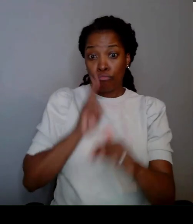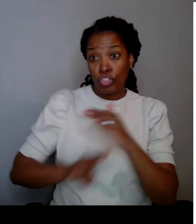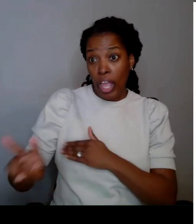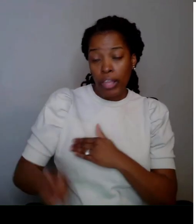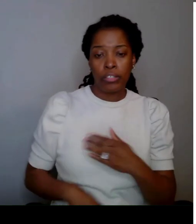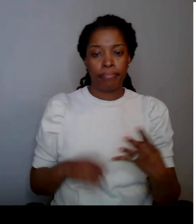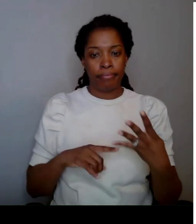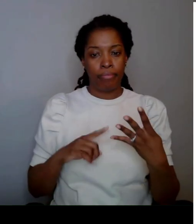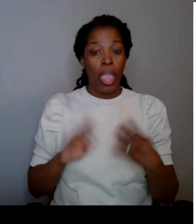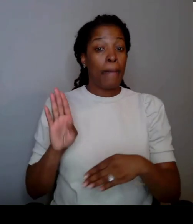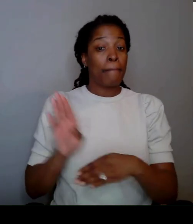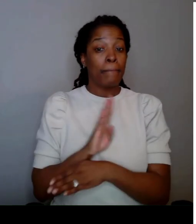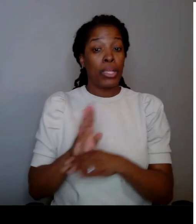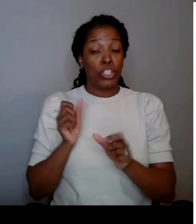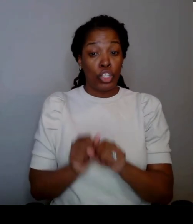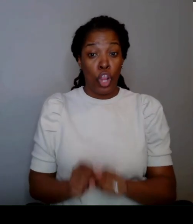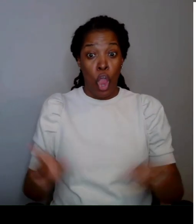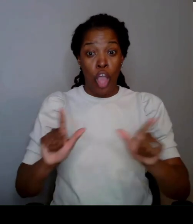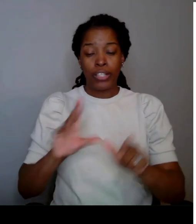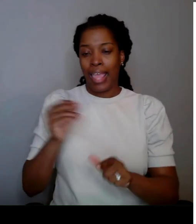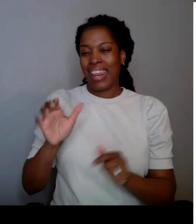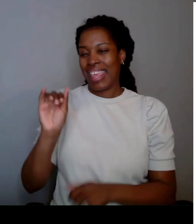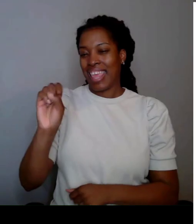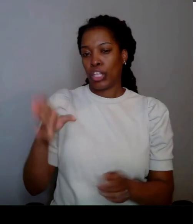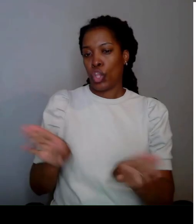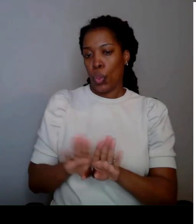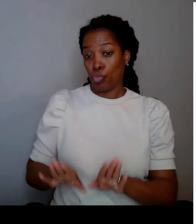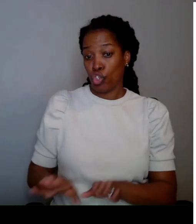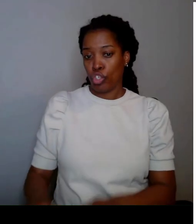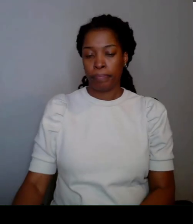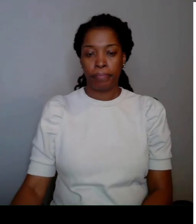Roles and support. Building a business is a team effort.